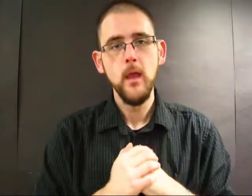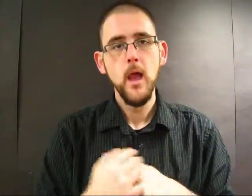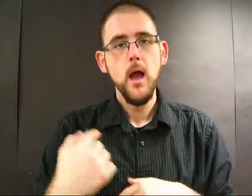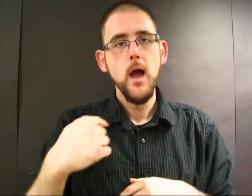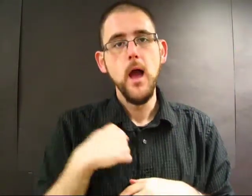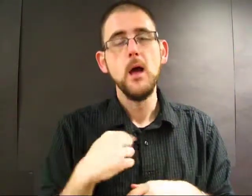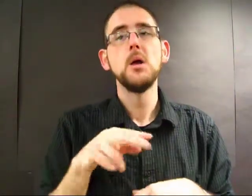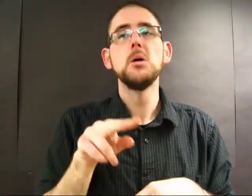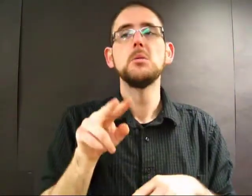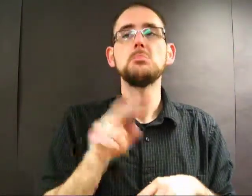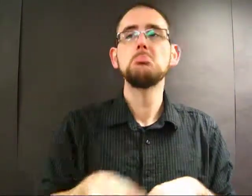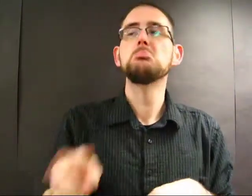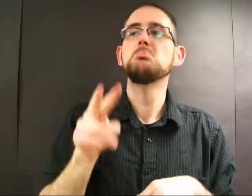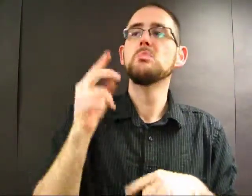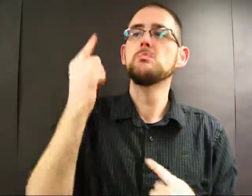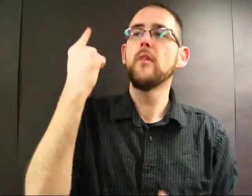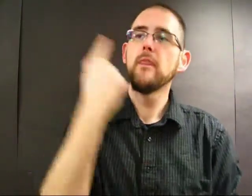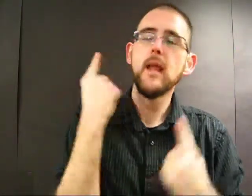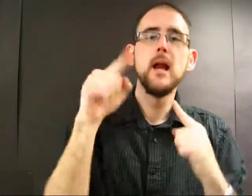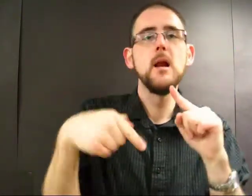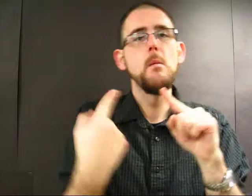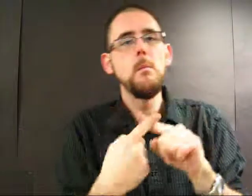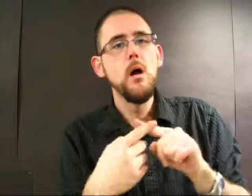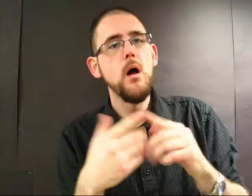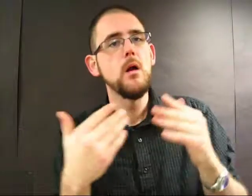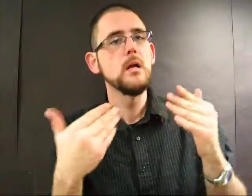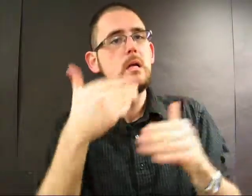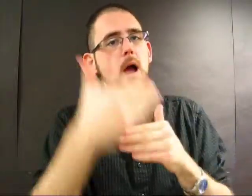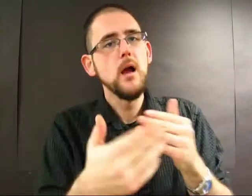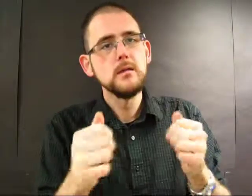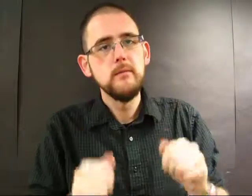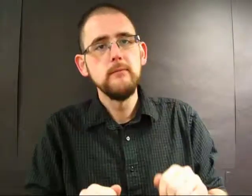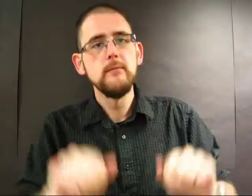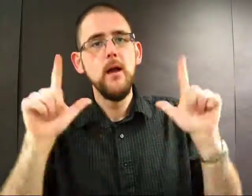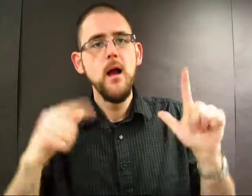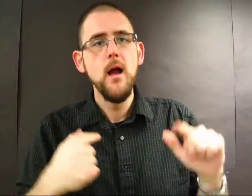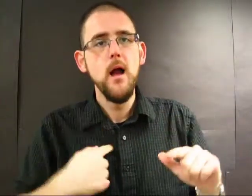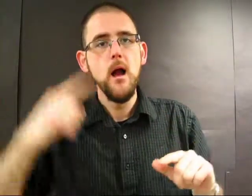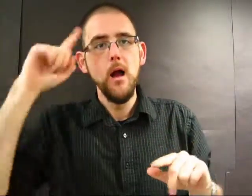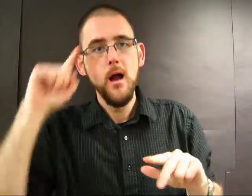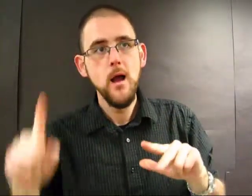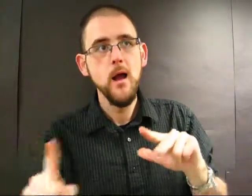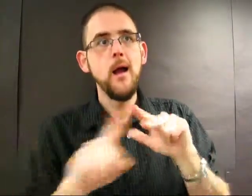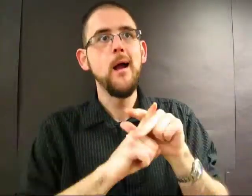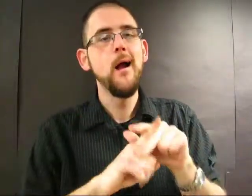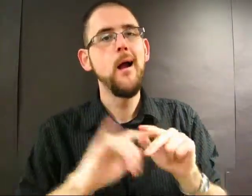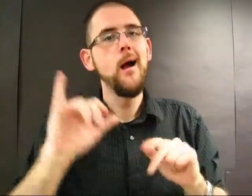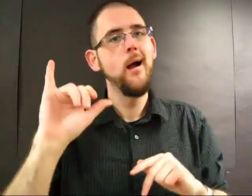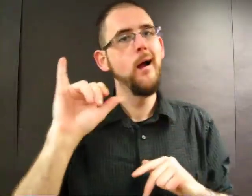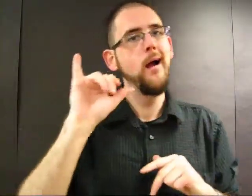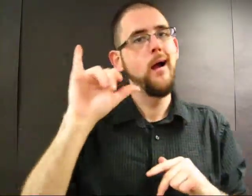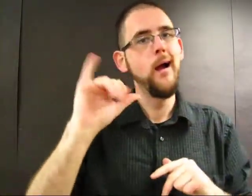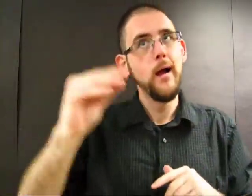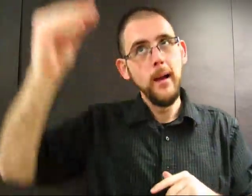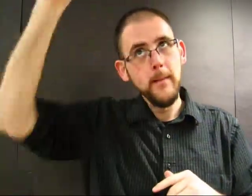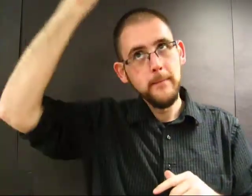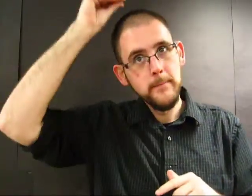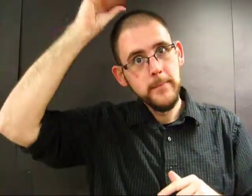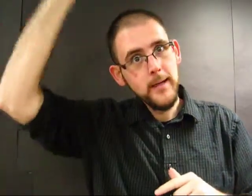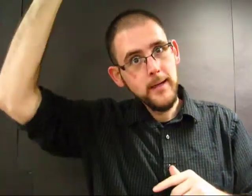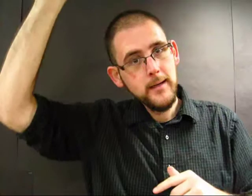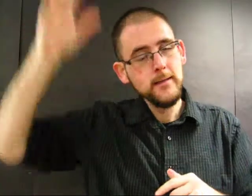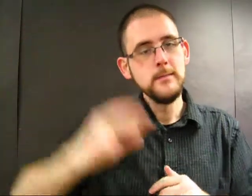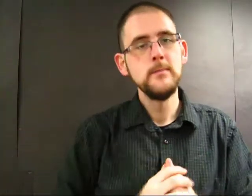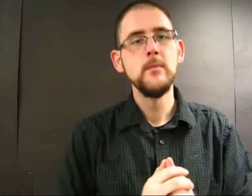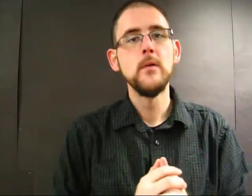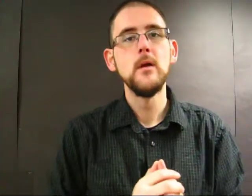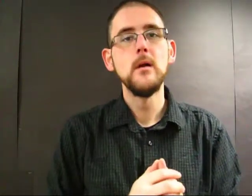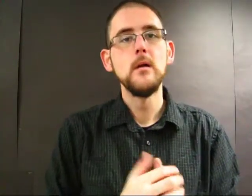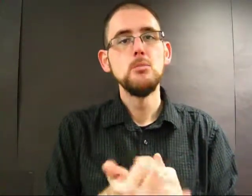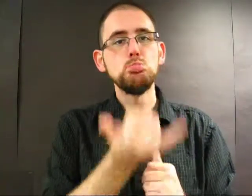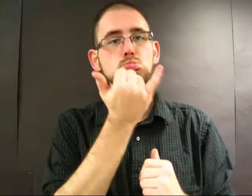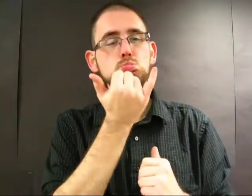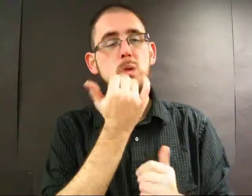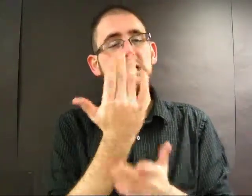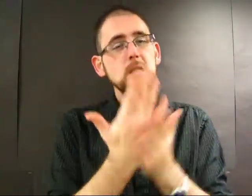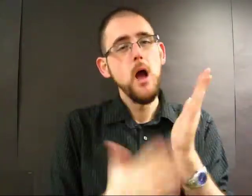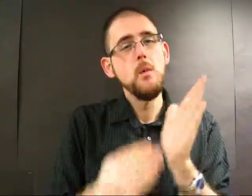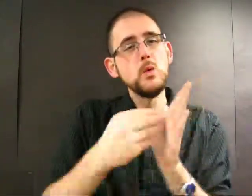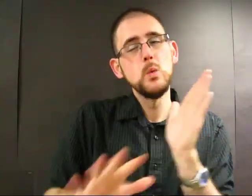I was thinking about the next vlog, and I thought, you know, some students are